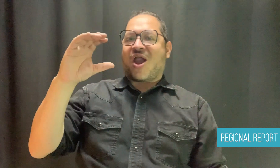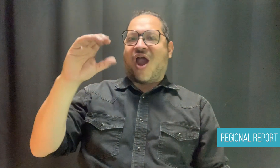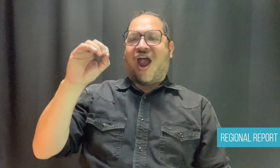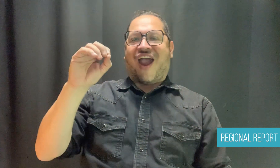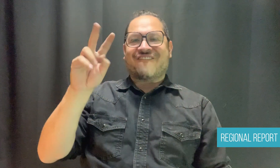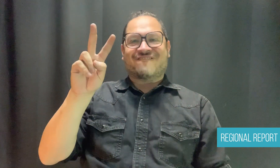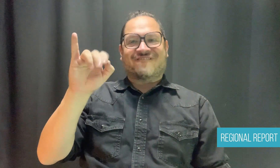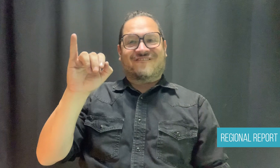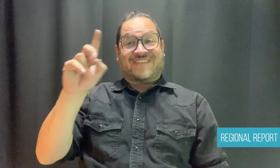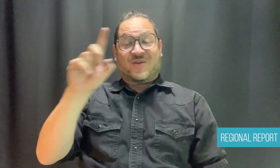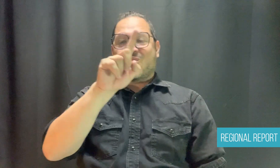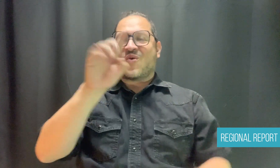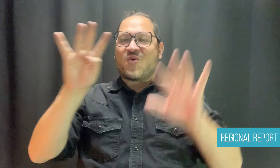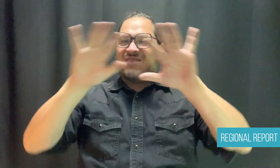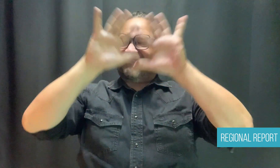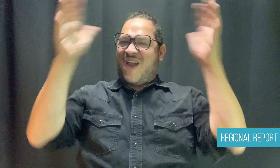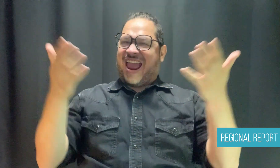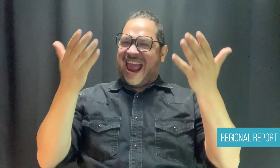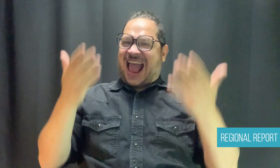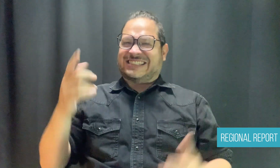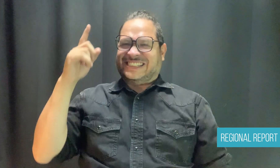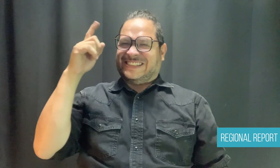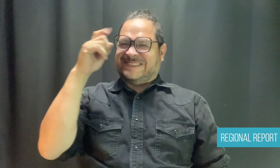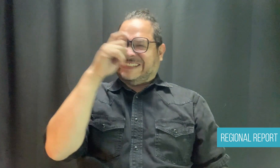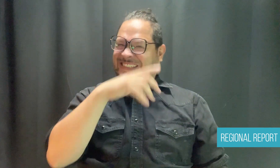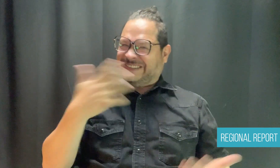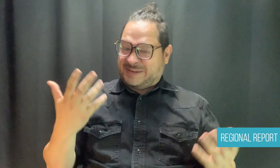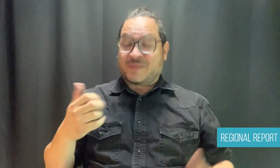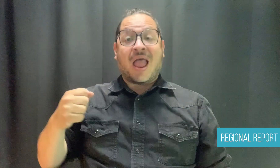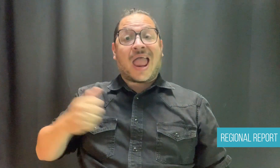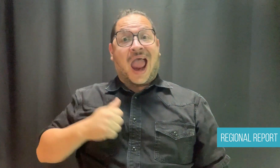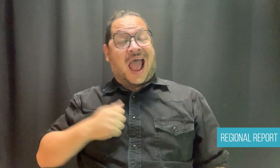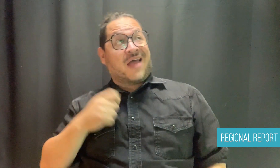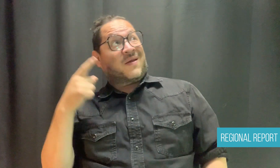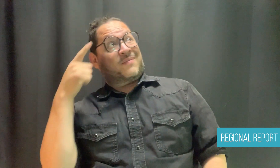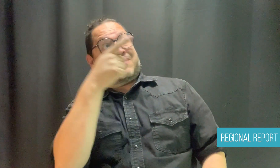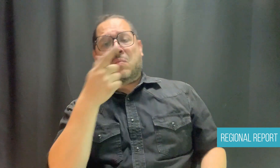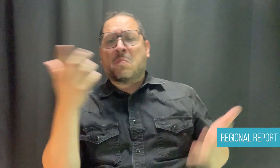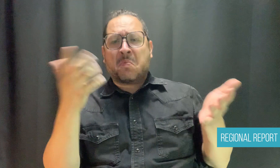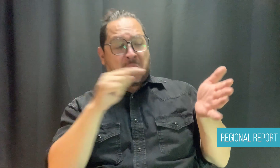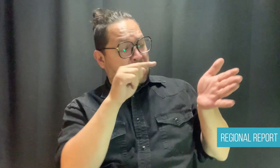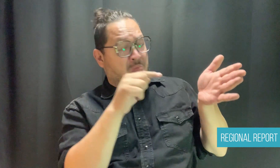The COVID-19 pandemic has made things difficult.